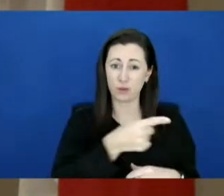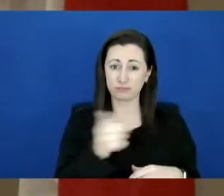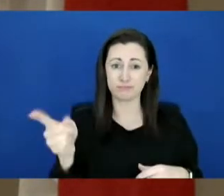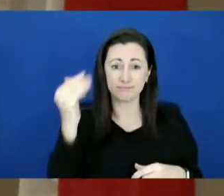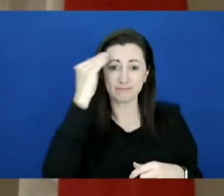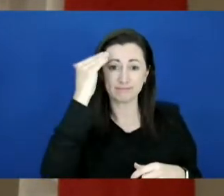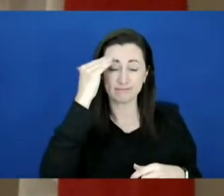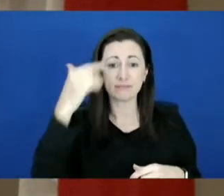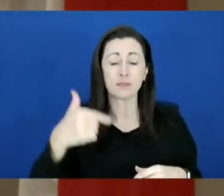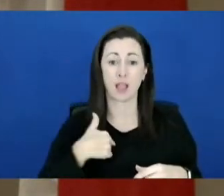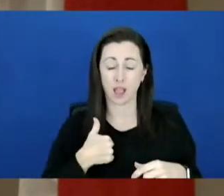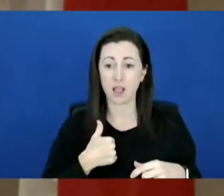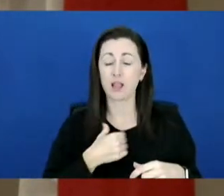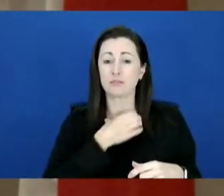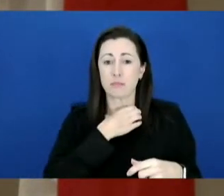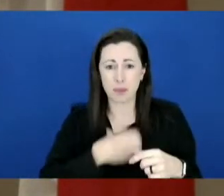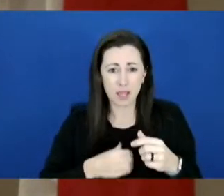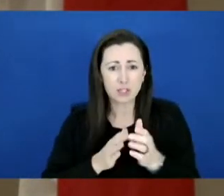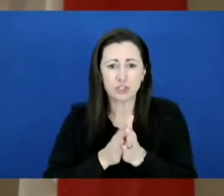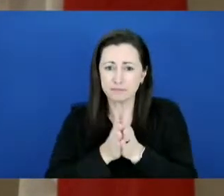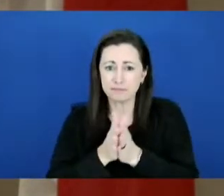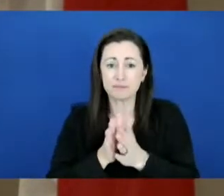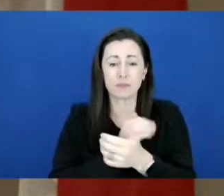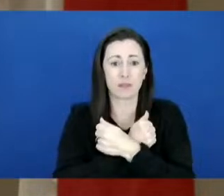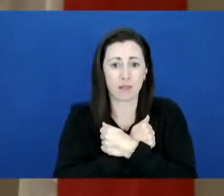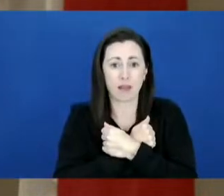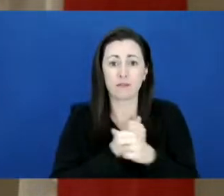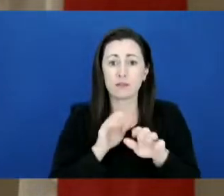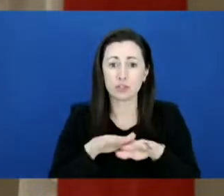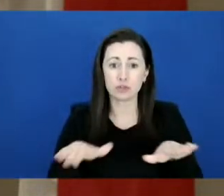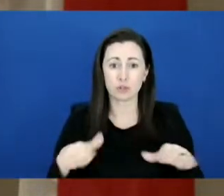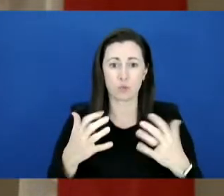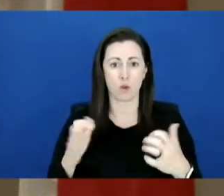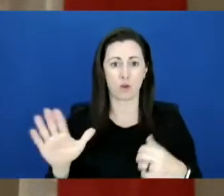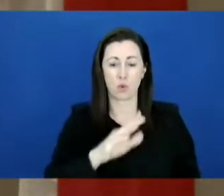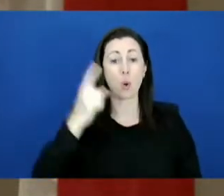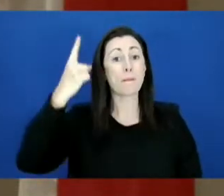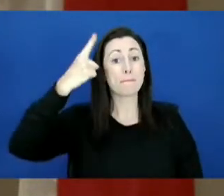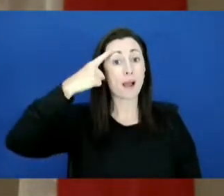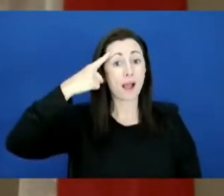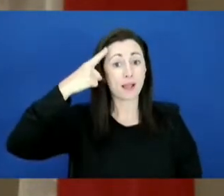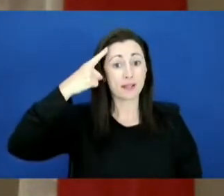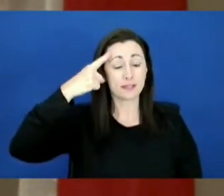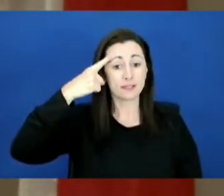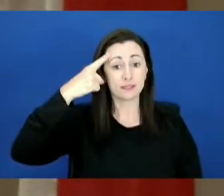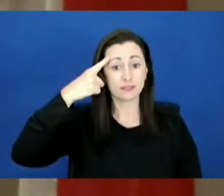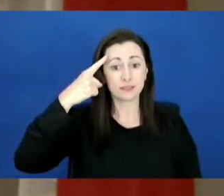IN THE AUDIENCE, I WANT YOU TO